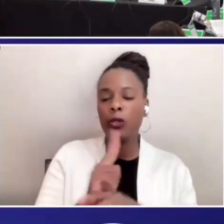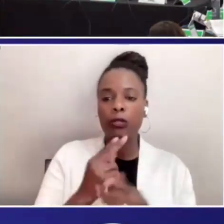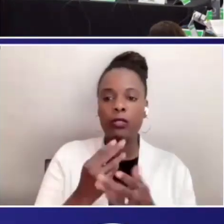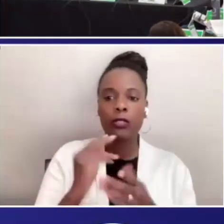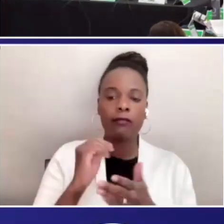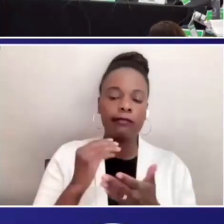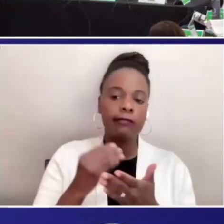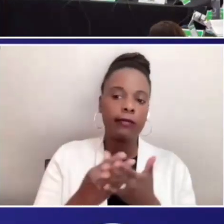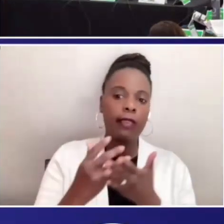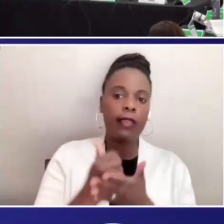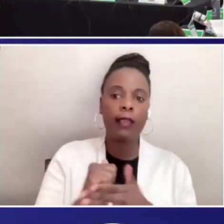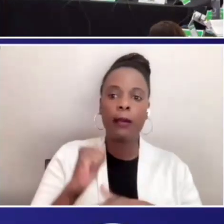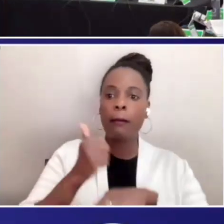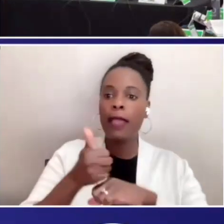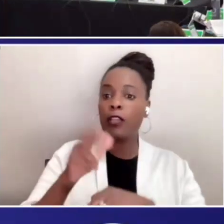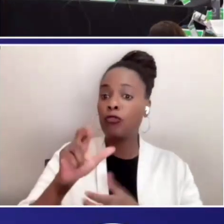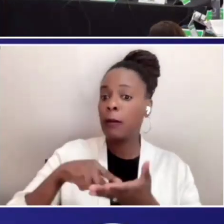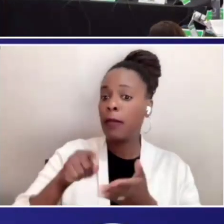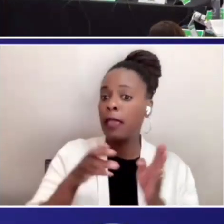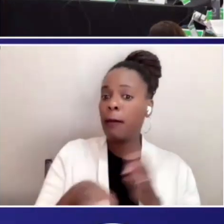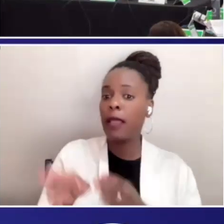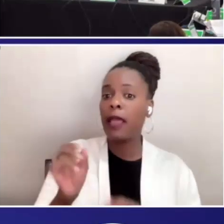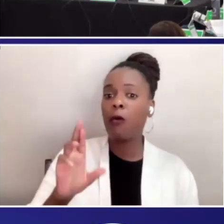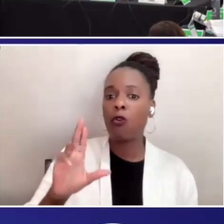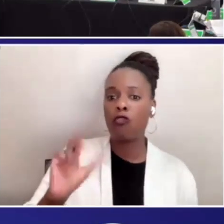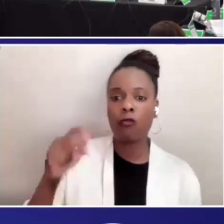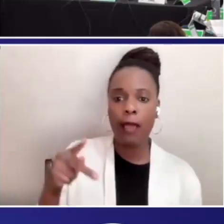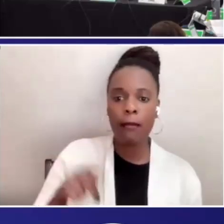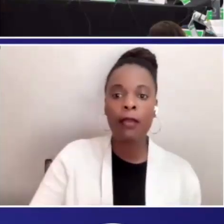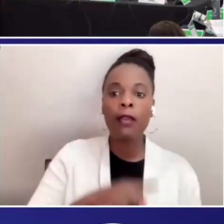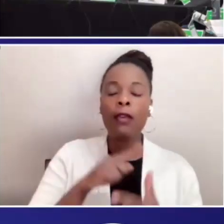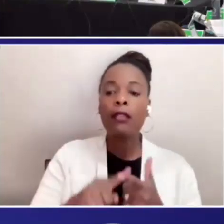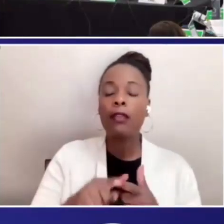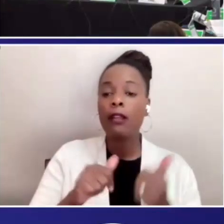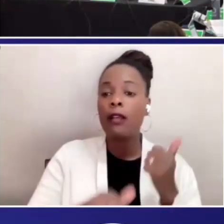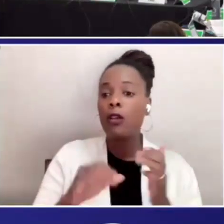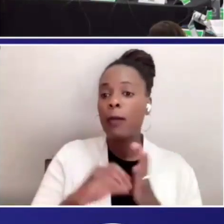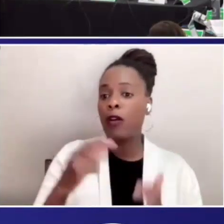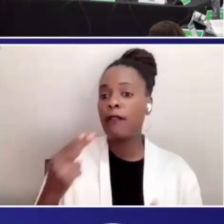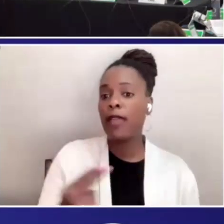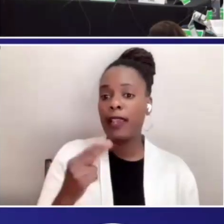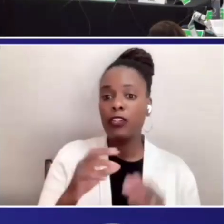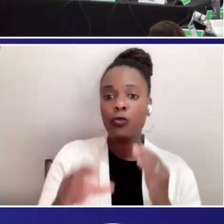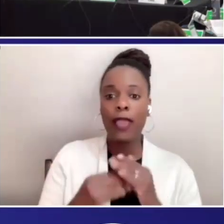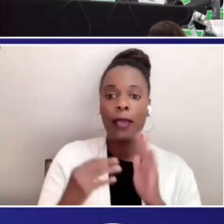July 1, 2026. We strike out for a Direct Consolidation